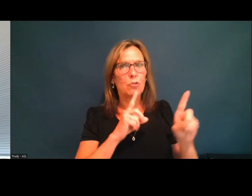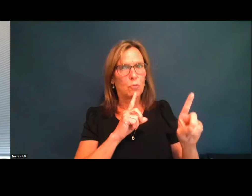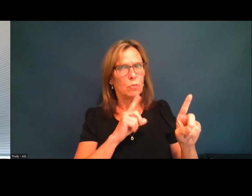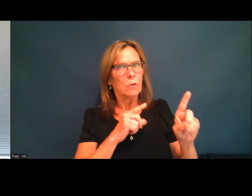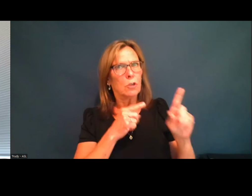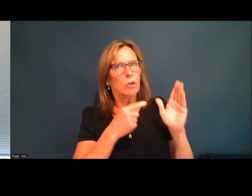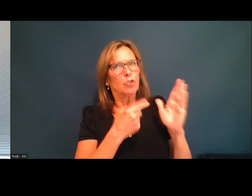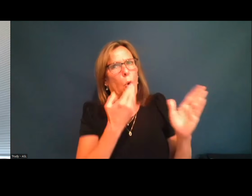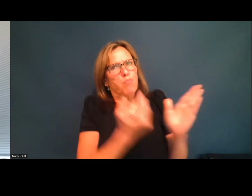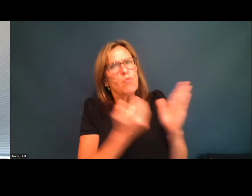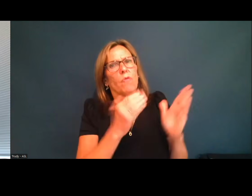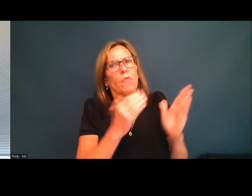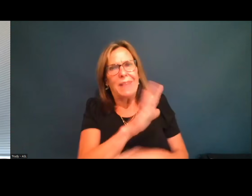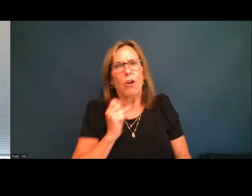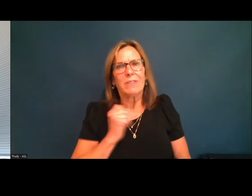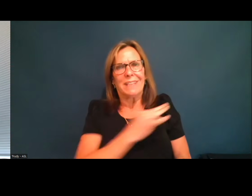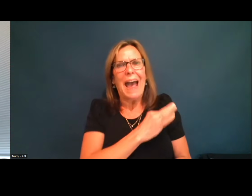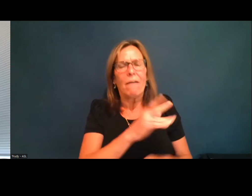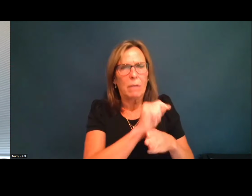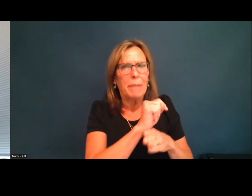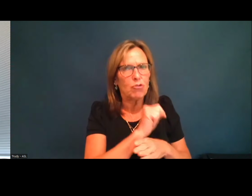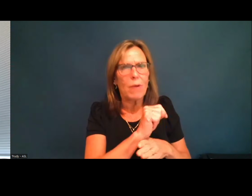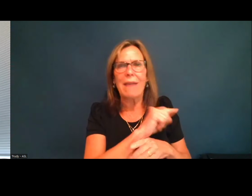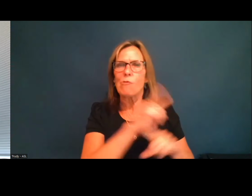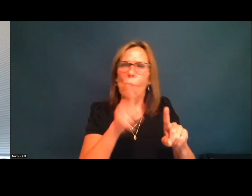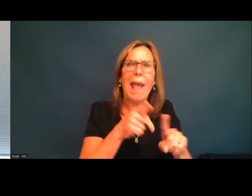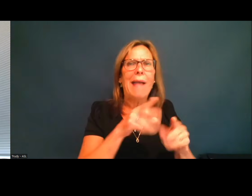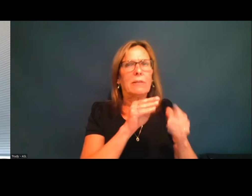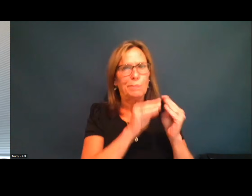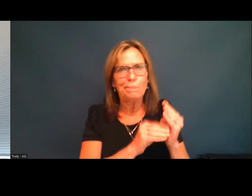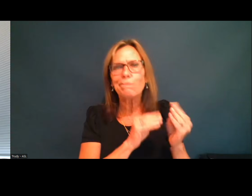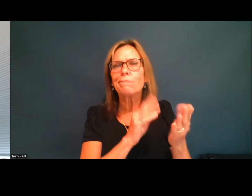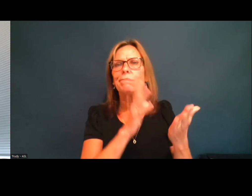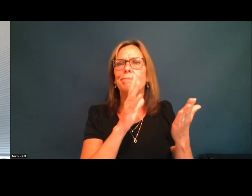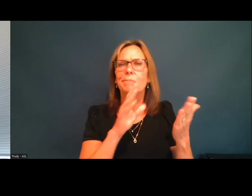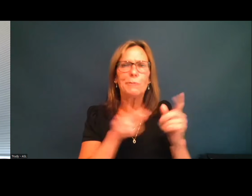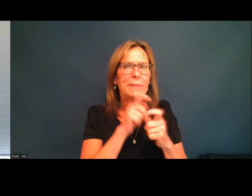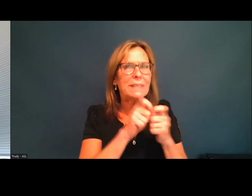that they have met their obligation under the agreement